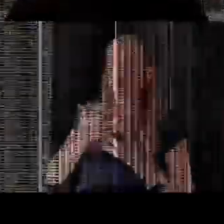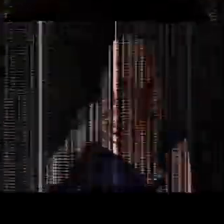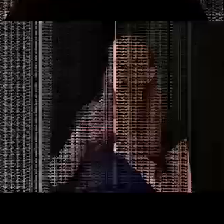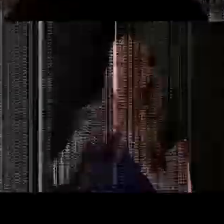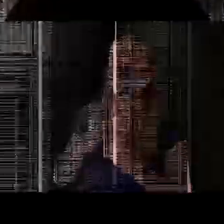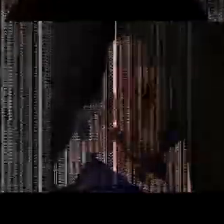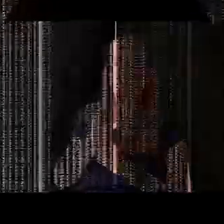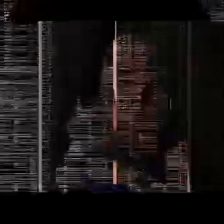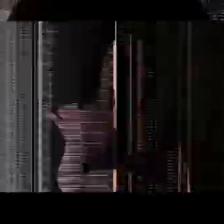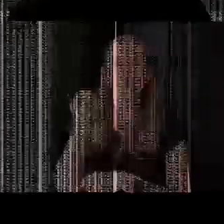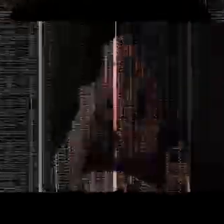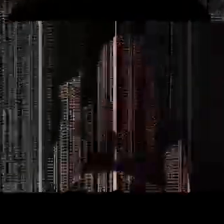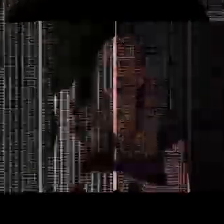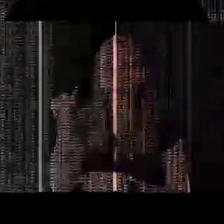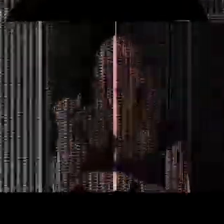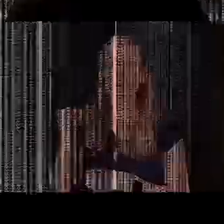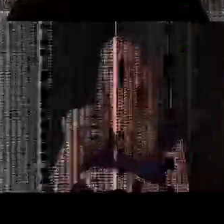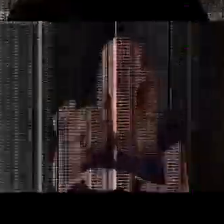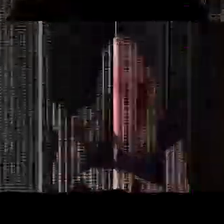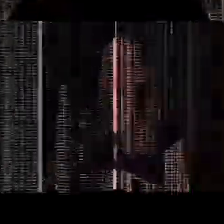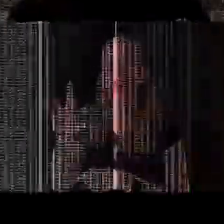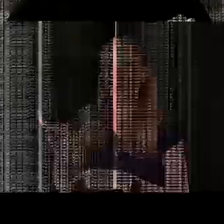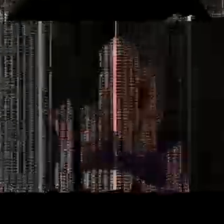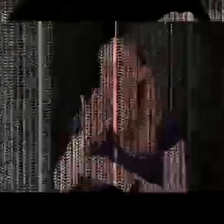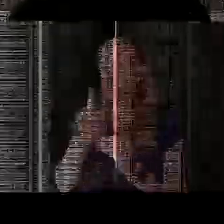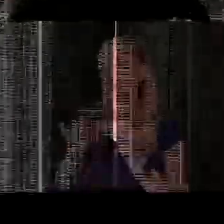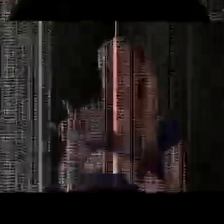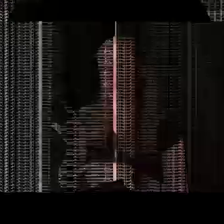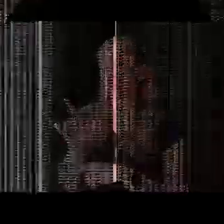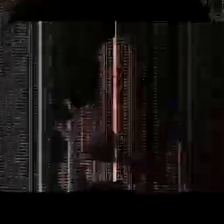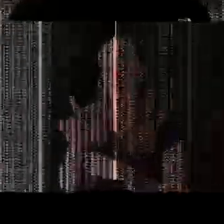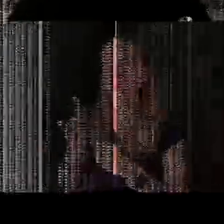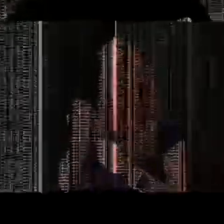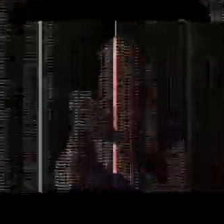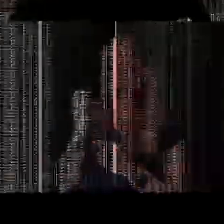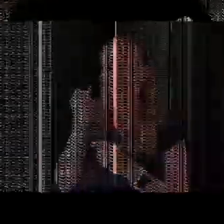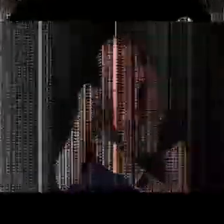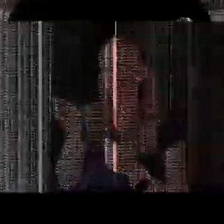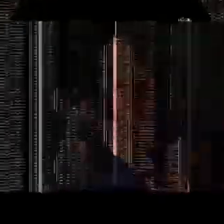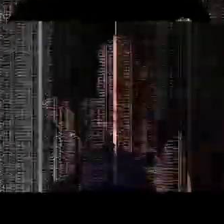And Sherry Thompson talks about how if it has too much control, it's bad for them.